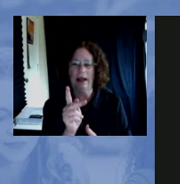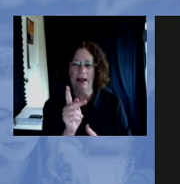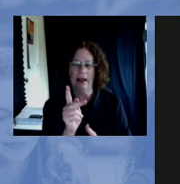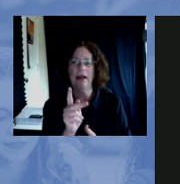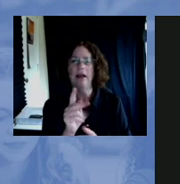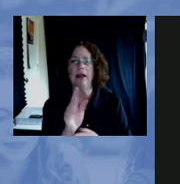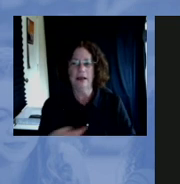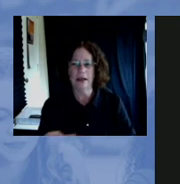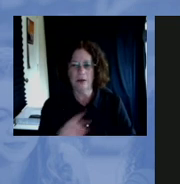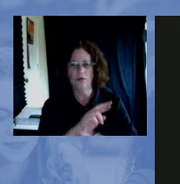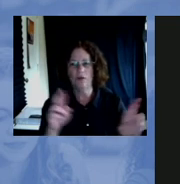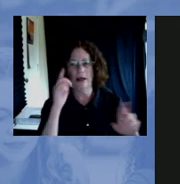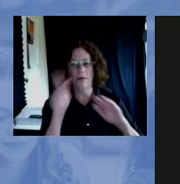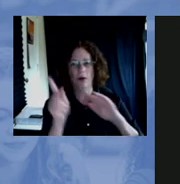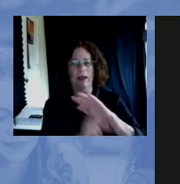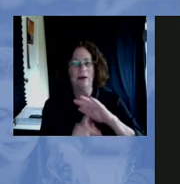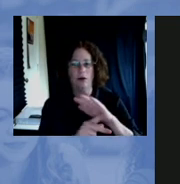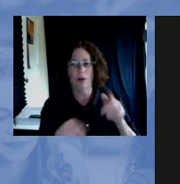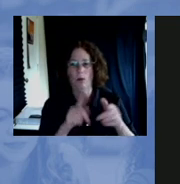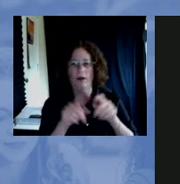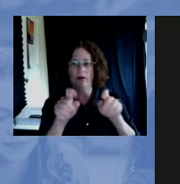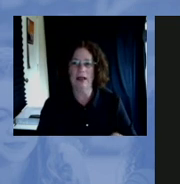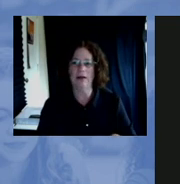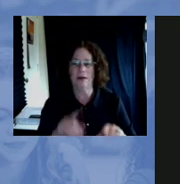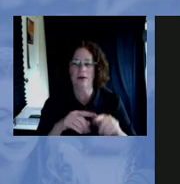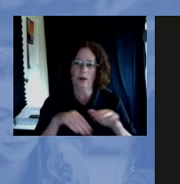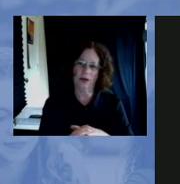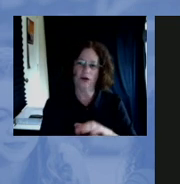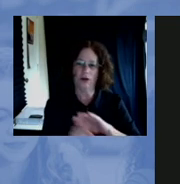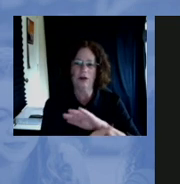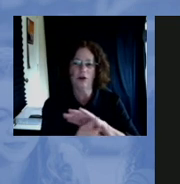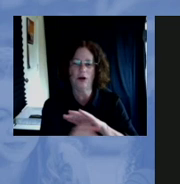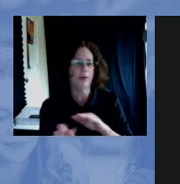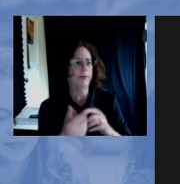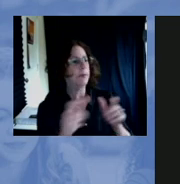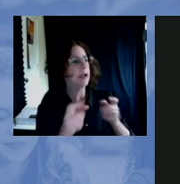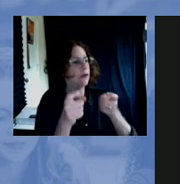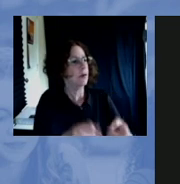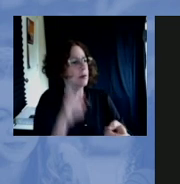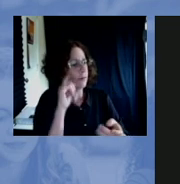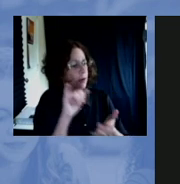WHEN TESTED UPON ENTERING KINDERGARTEN >> I THINK A BIG CONTRIBUTOR FOR THAT IS UNDER